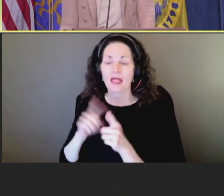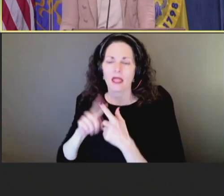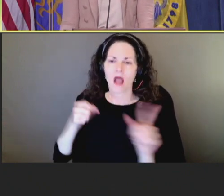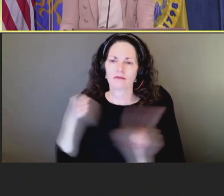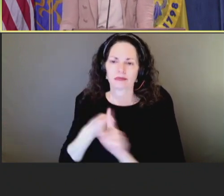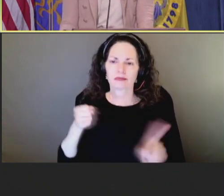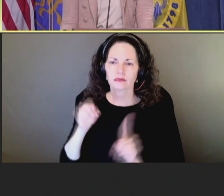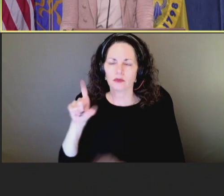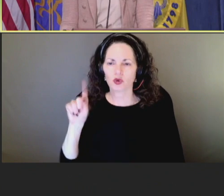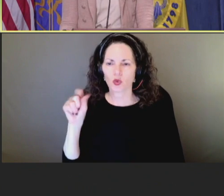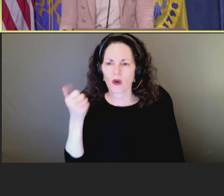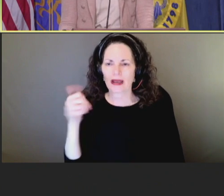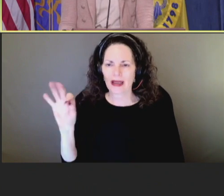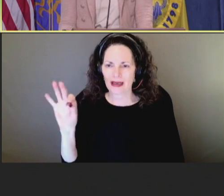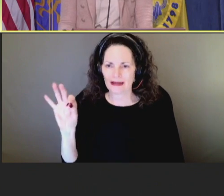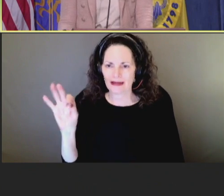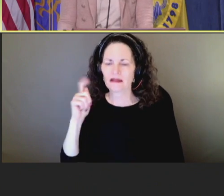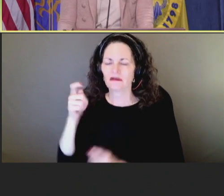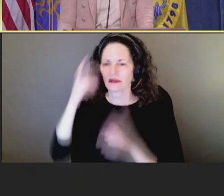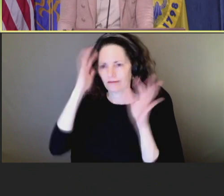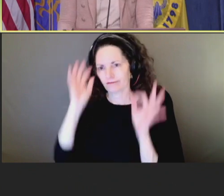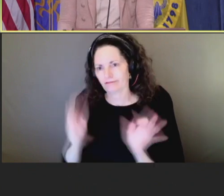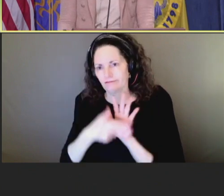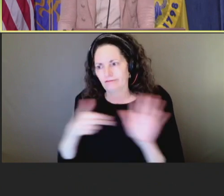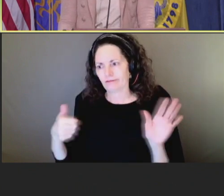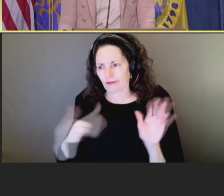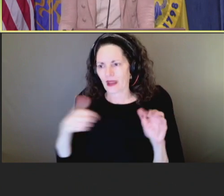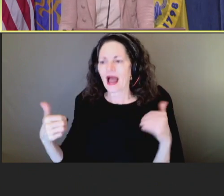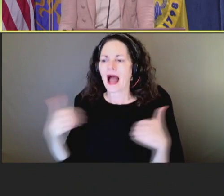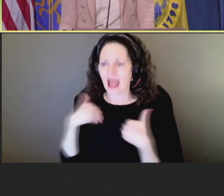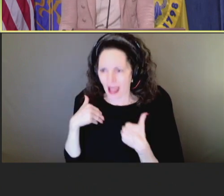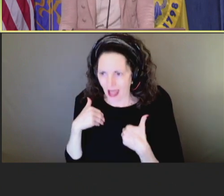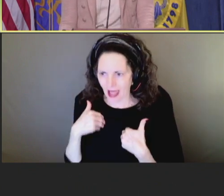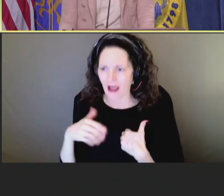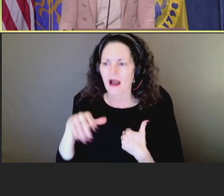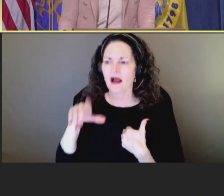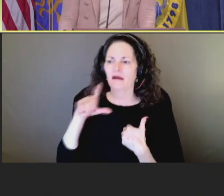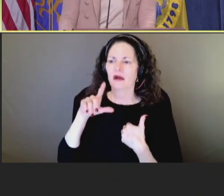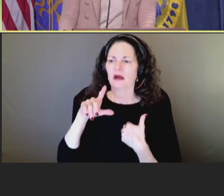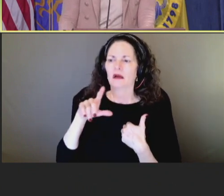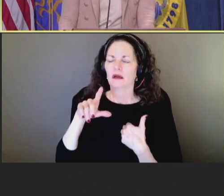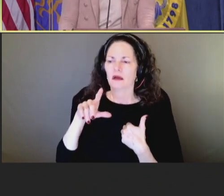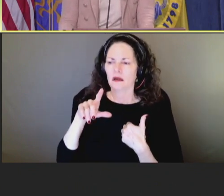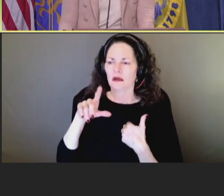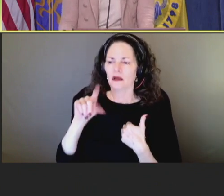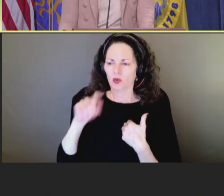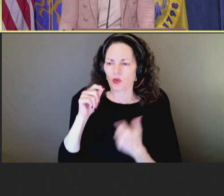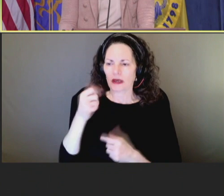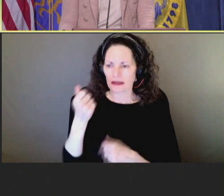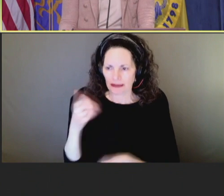stage two invasive ductal carcinoma. I did eight rounds of ACT chemo, had a double mastectomy,